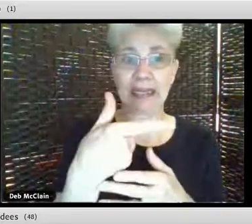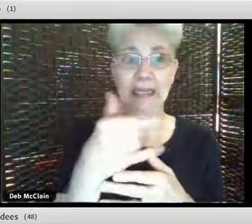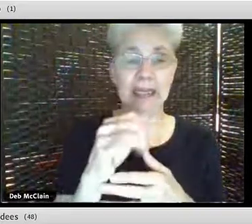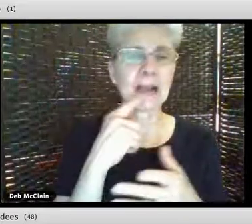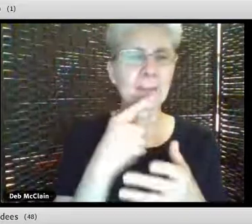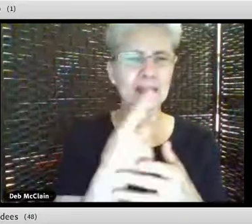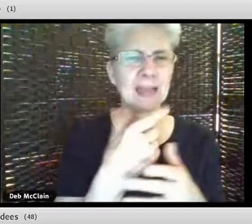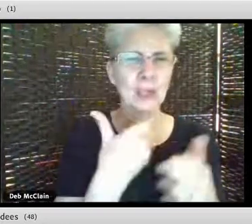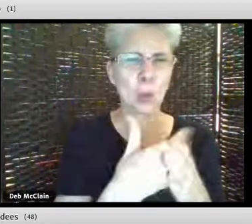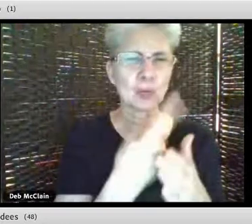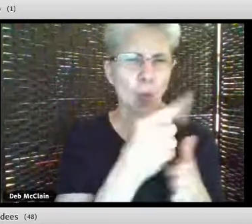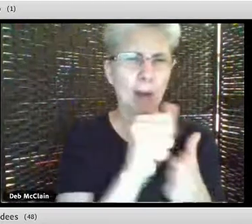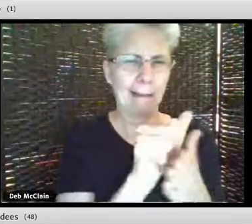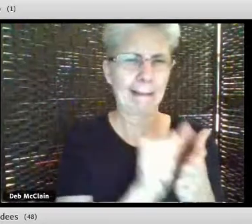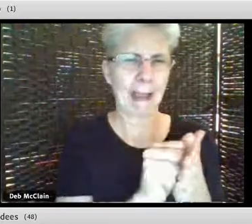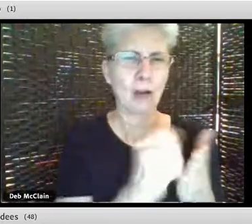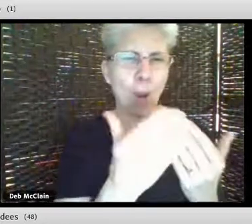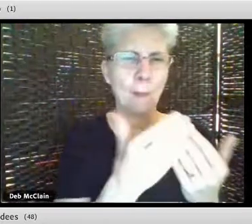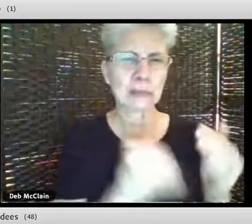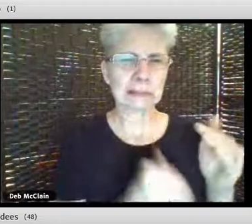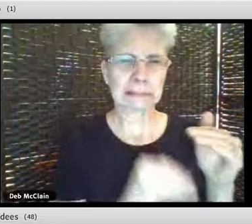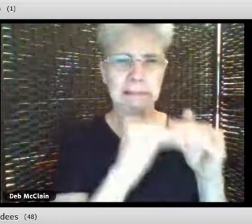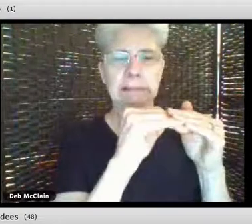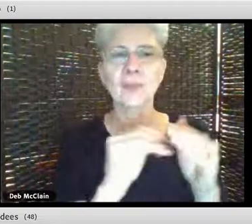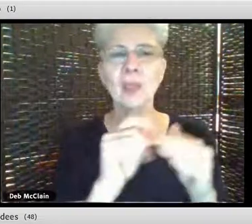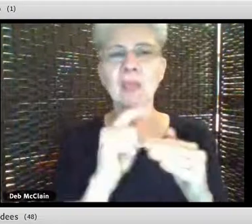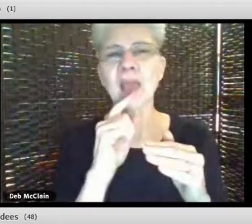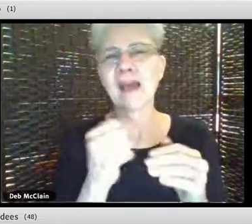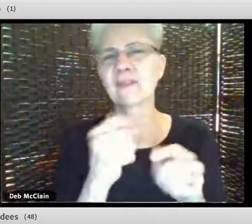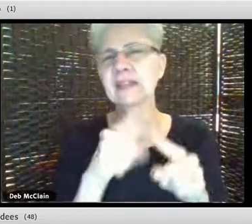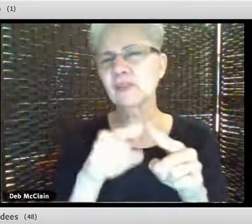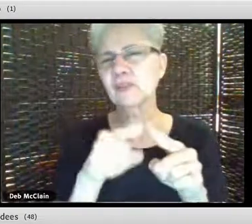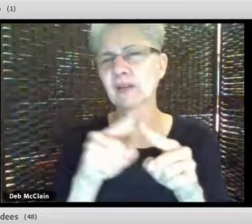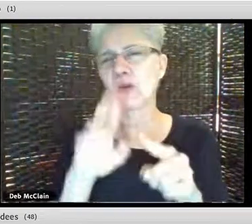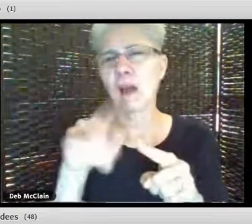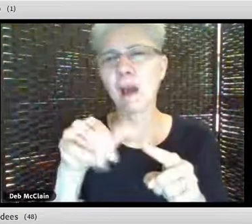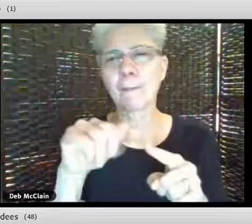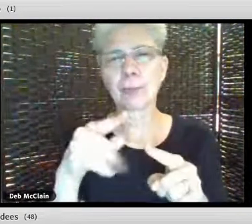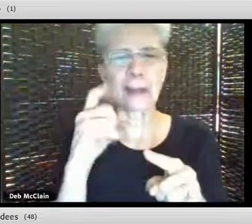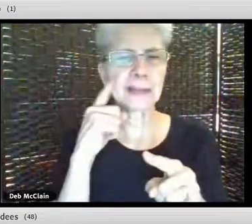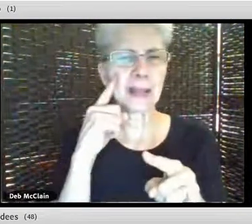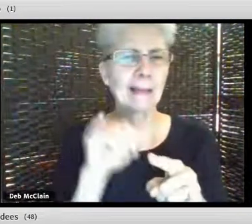which I'm getting close on my one account that you'll see, you can upgrade. They've got tons of different options, up to,